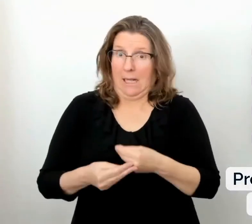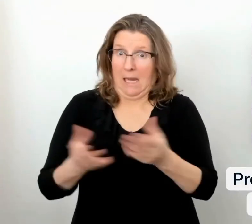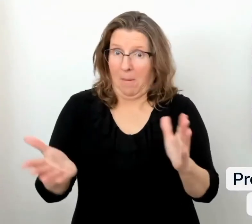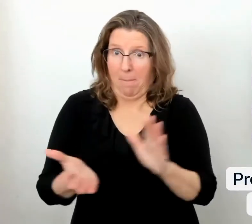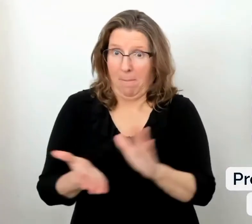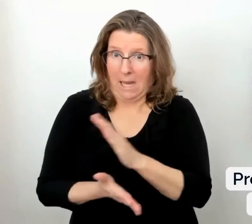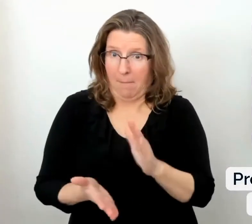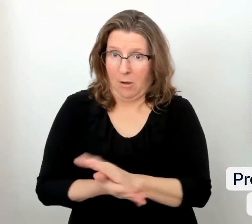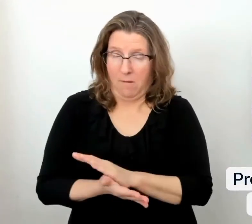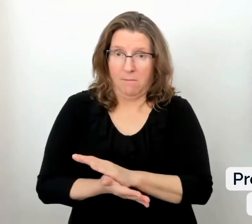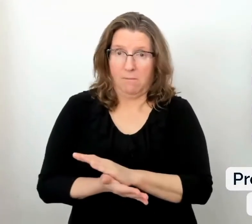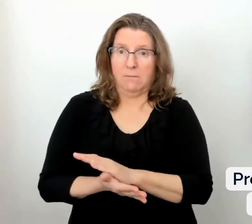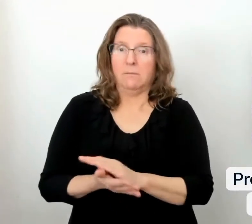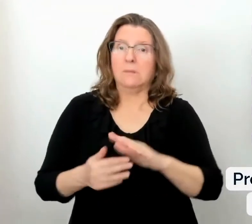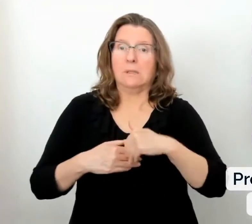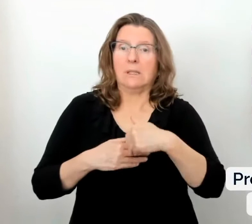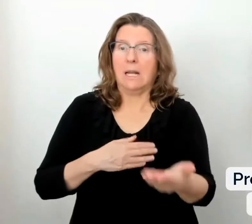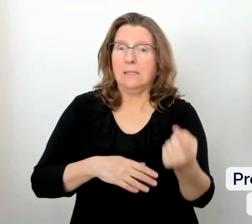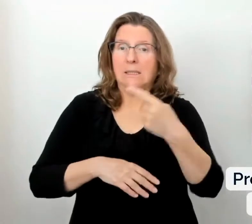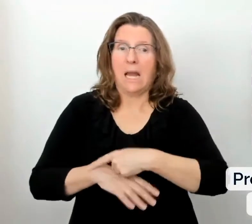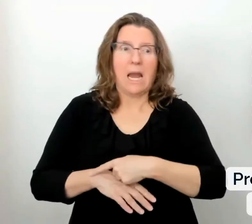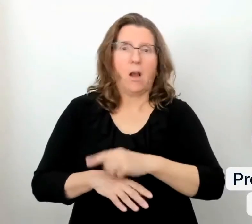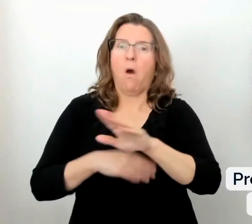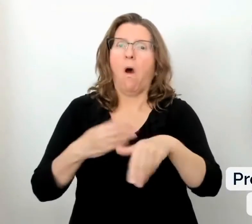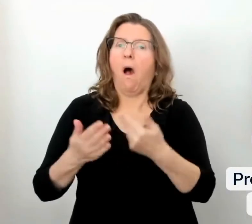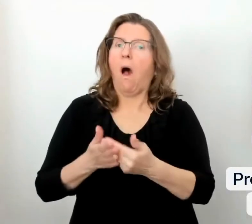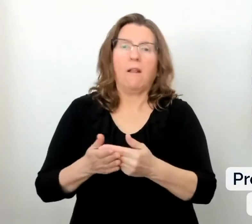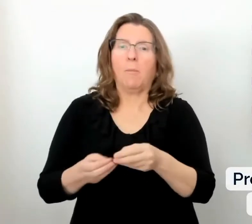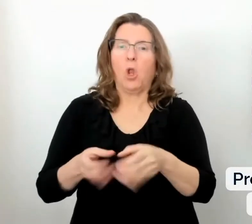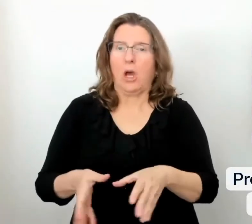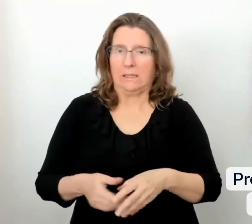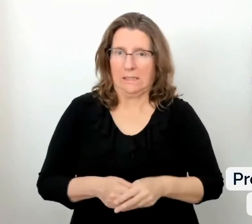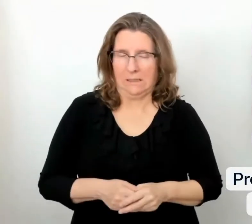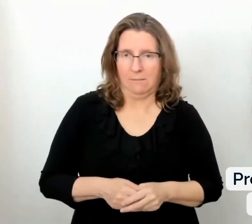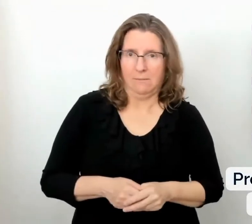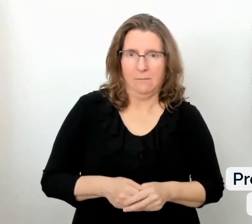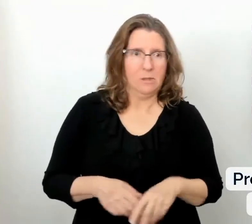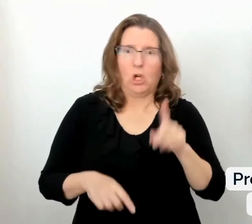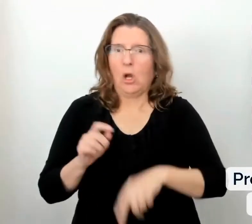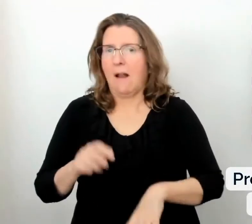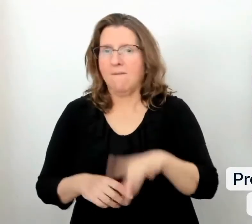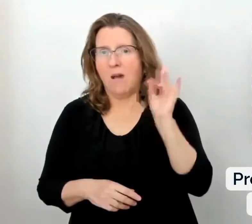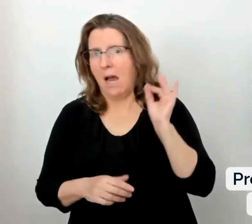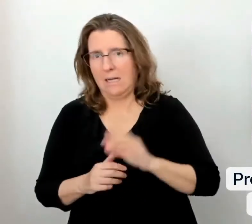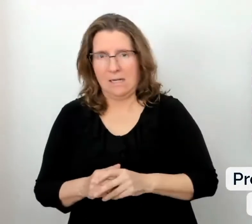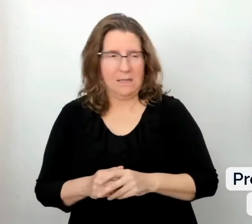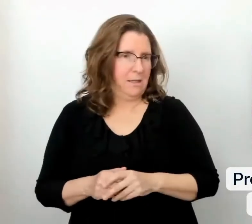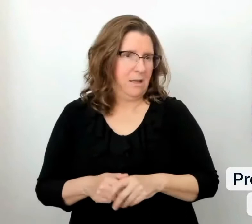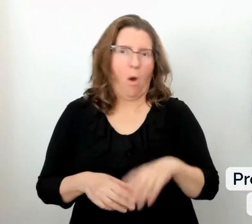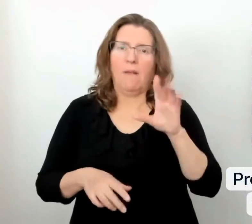You give them a handout, and the next day they can't find it. It's gone missing.